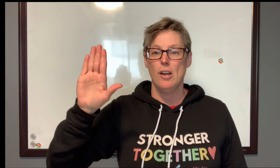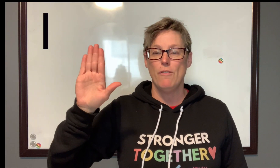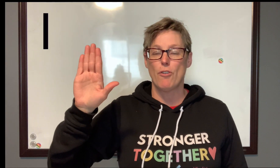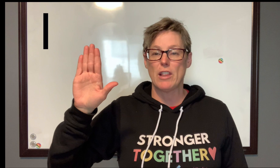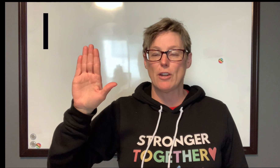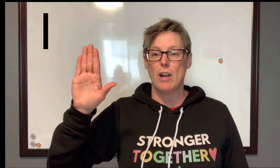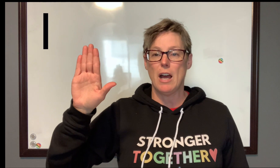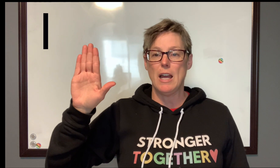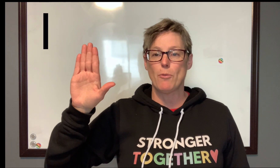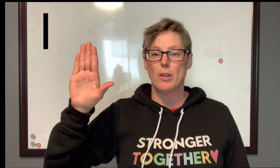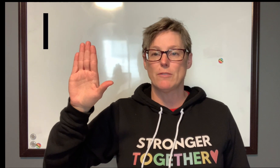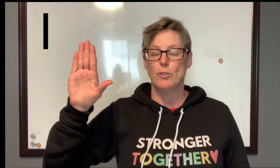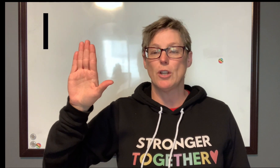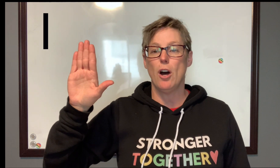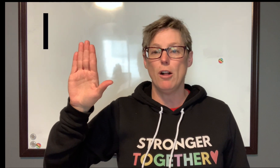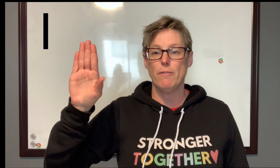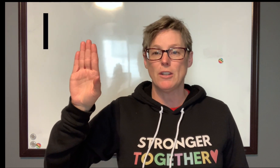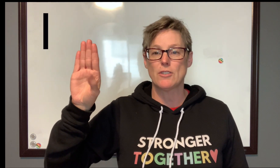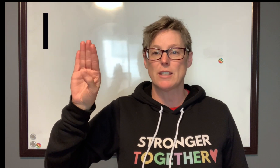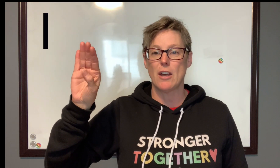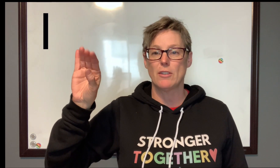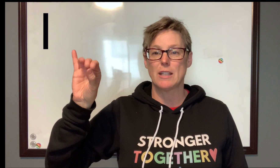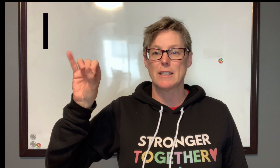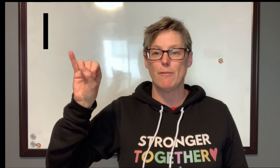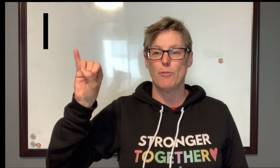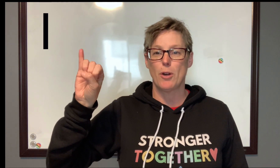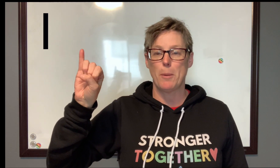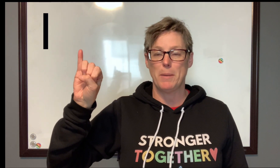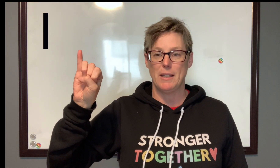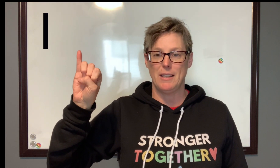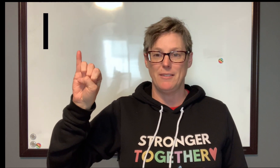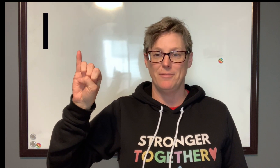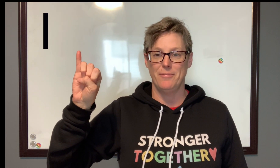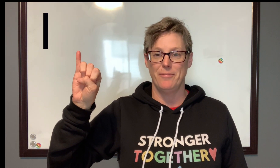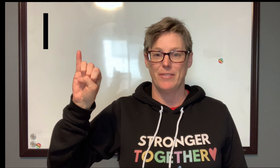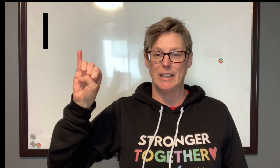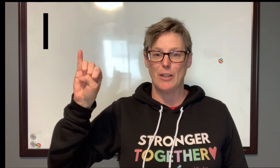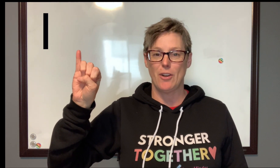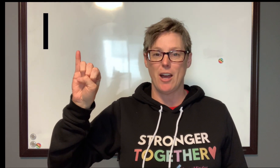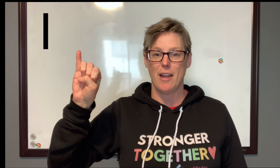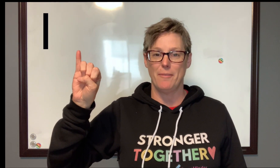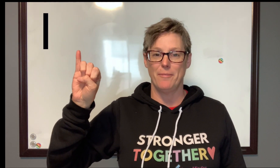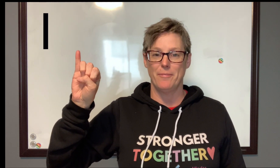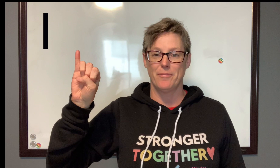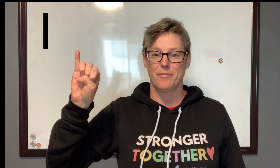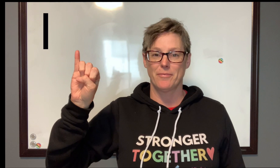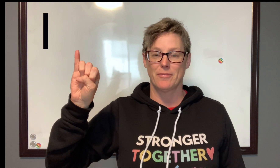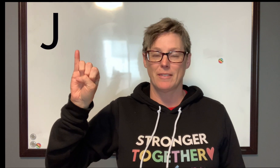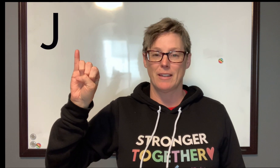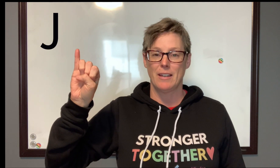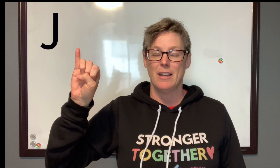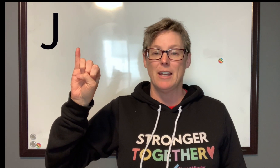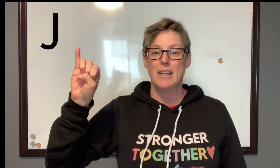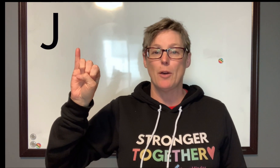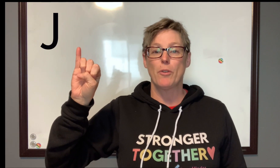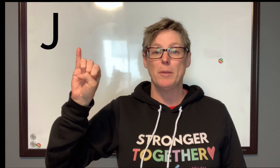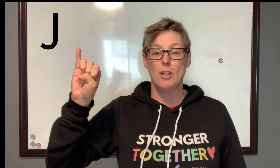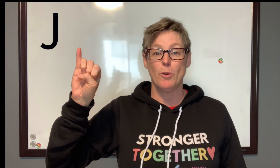for the letter i we're going to fold all fingers down except for our pinky